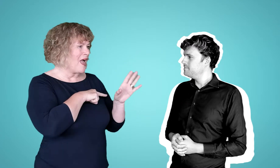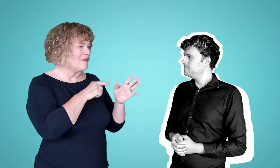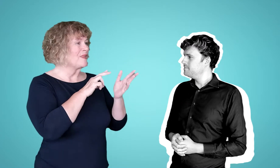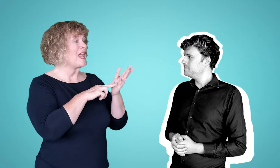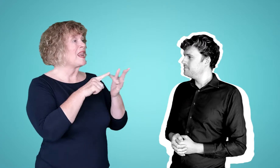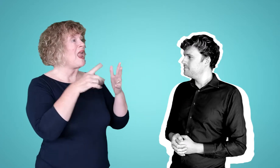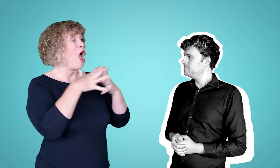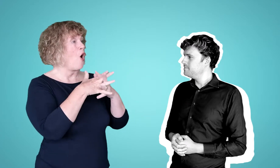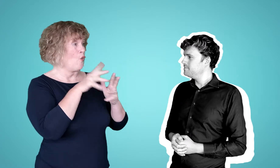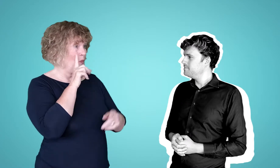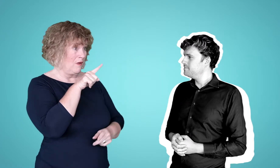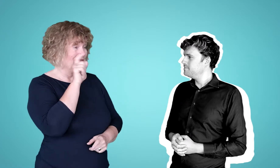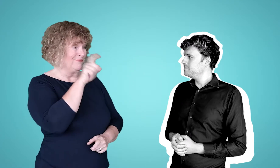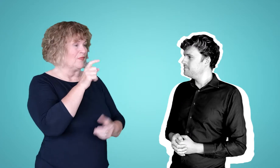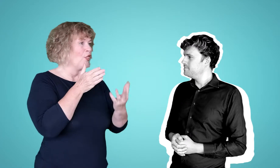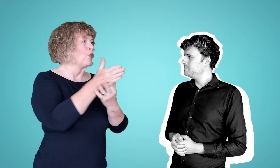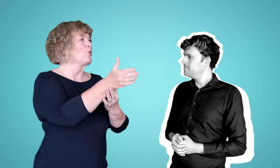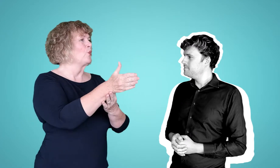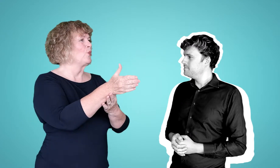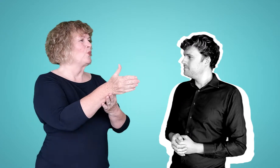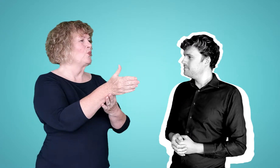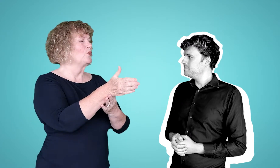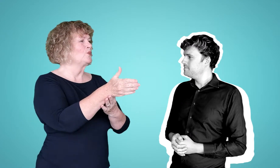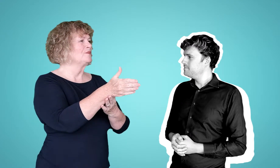and select ‘Apply now’.